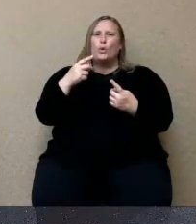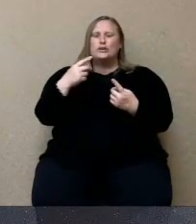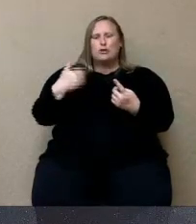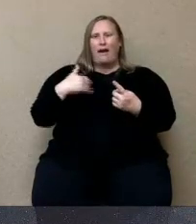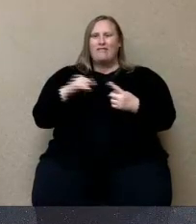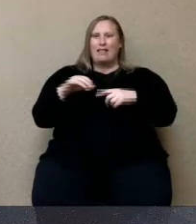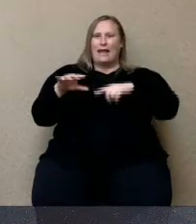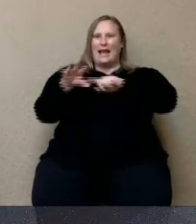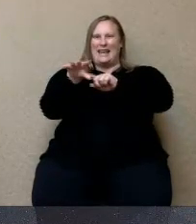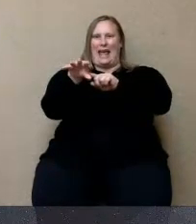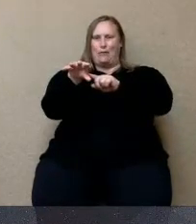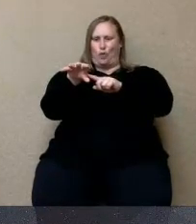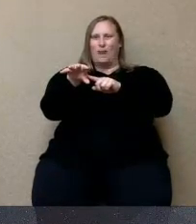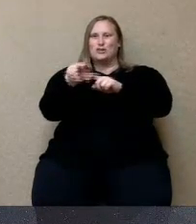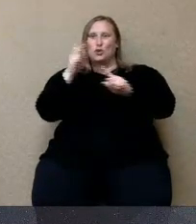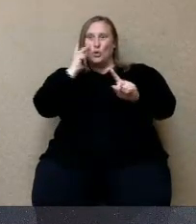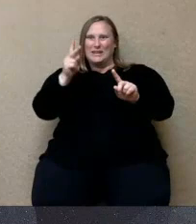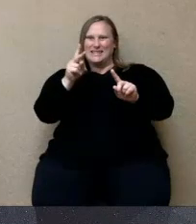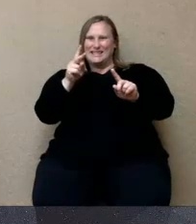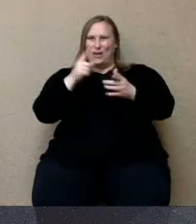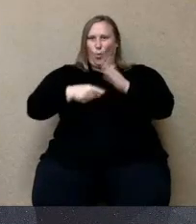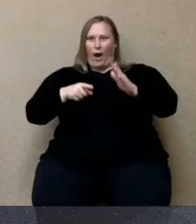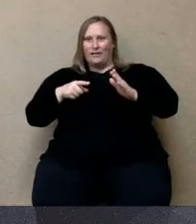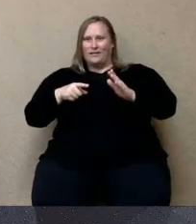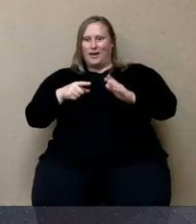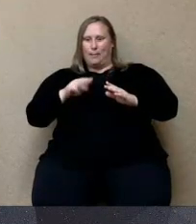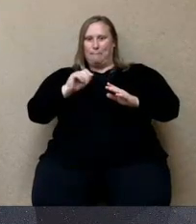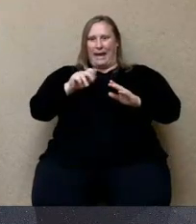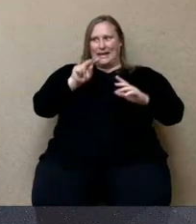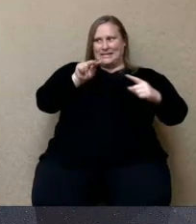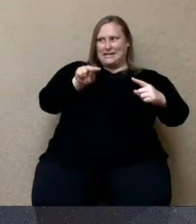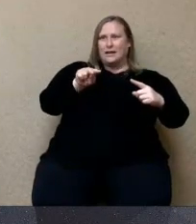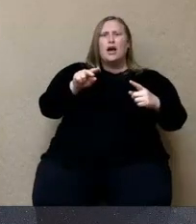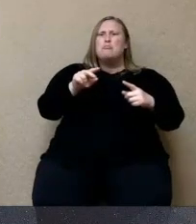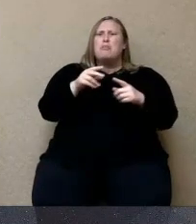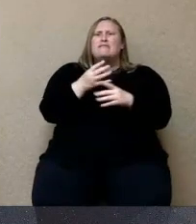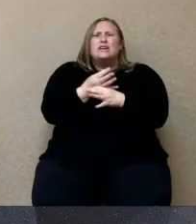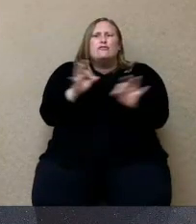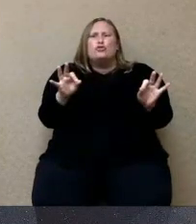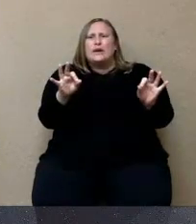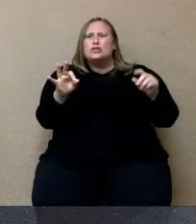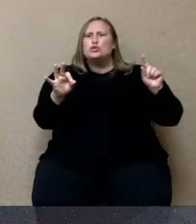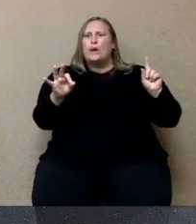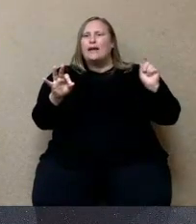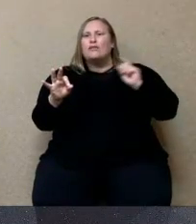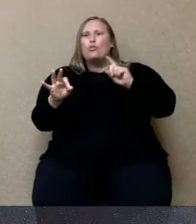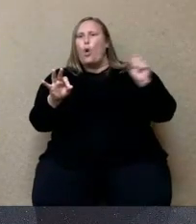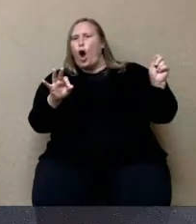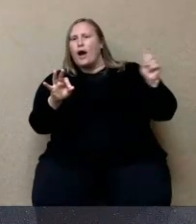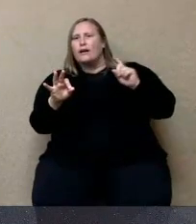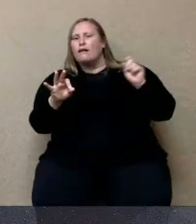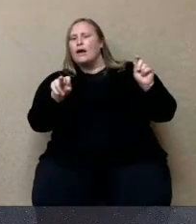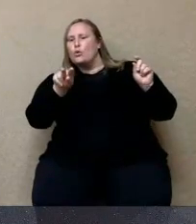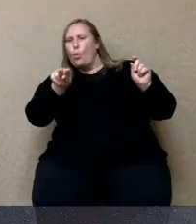a document cam that - >> Feel free. Wander up behind him and kind of watch him a little bit